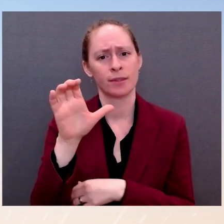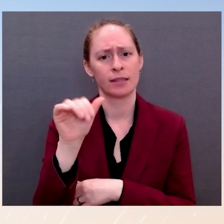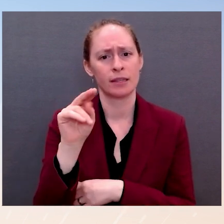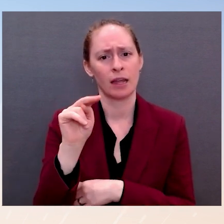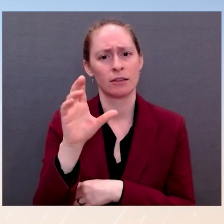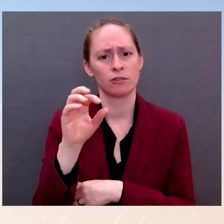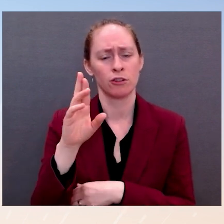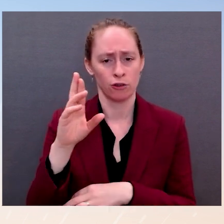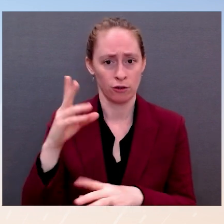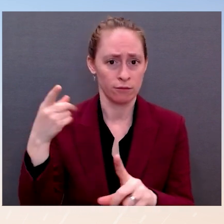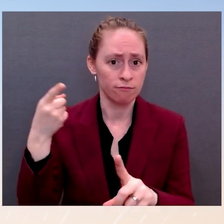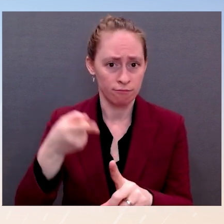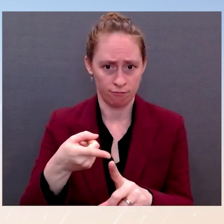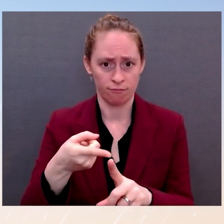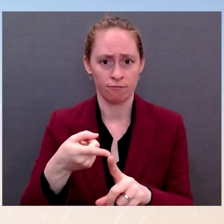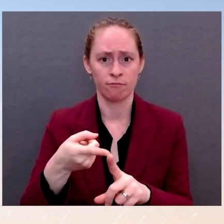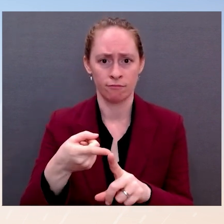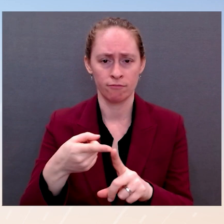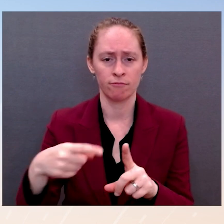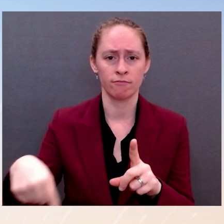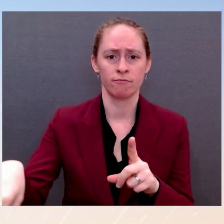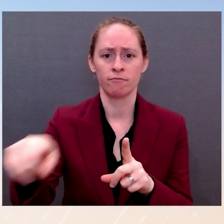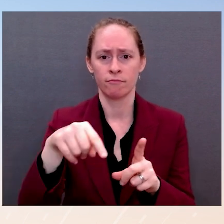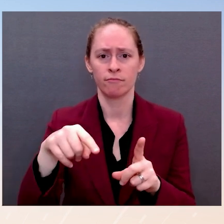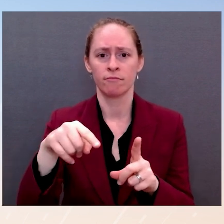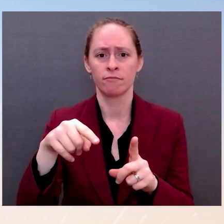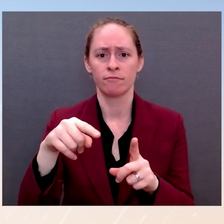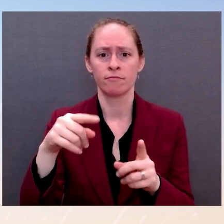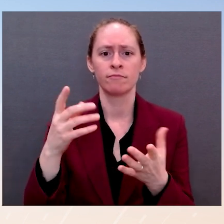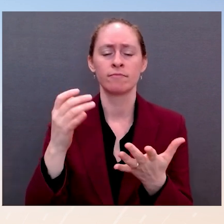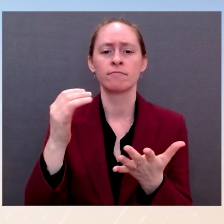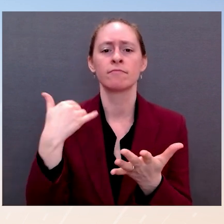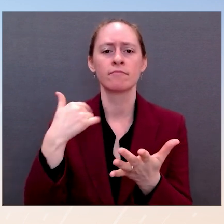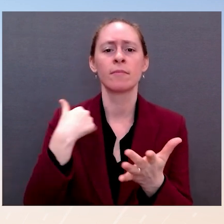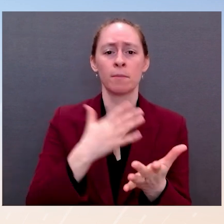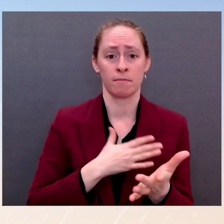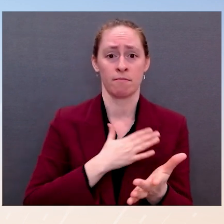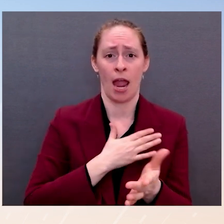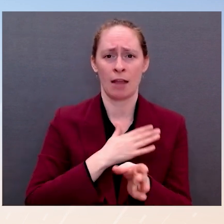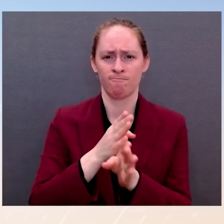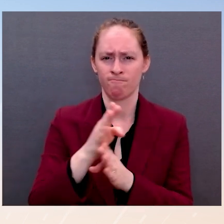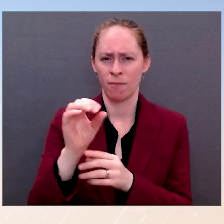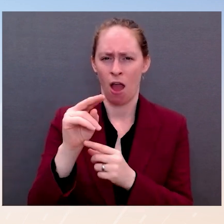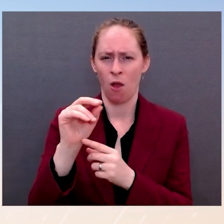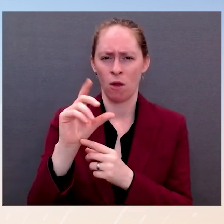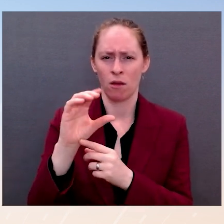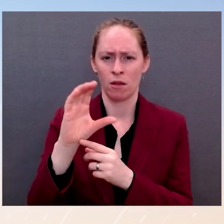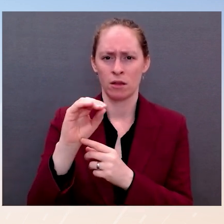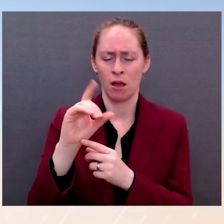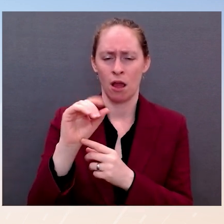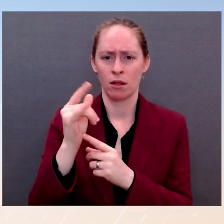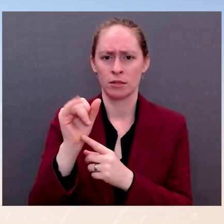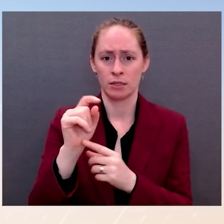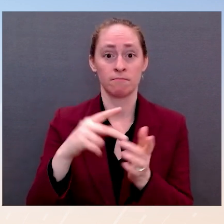So I am a gynecologic oncologist, which means I'm a surgeon who takes care of the cancers